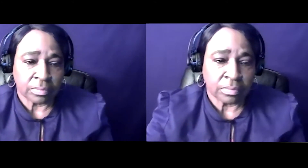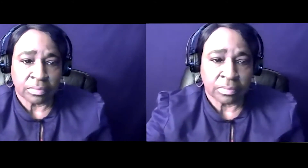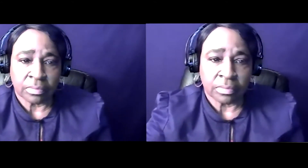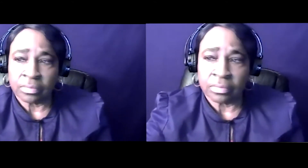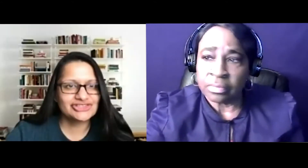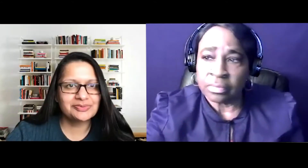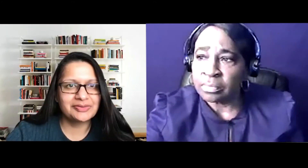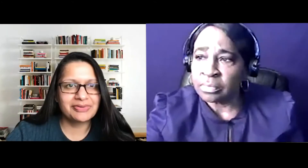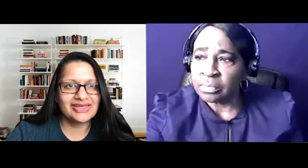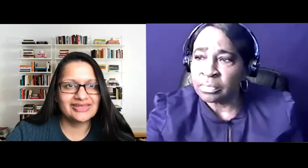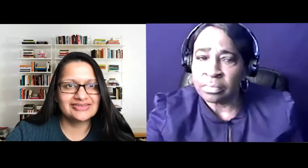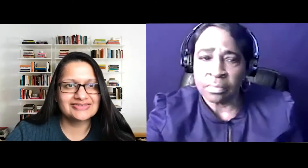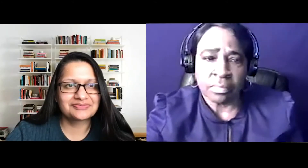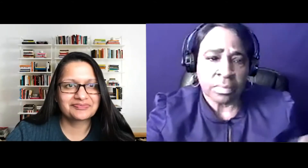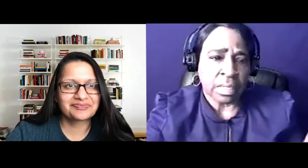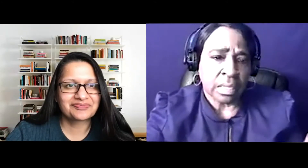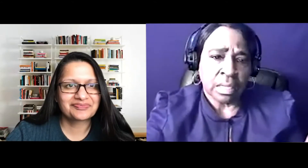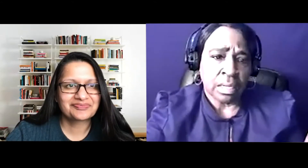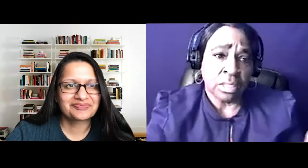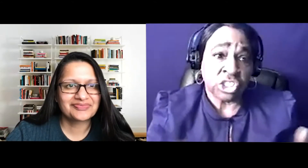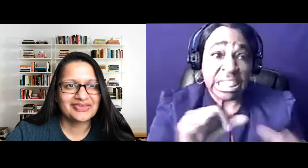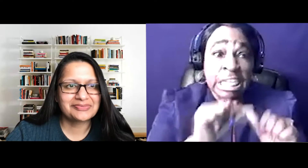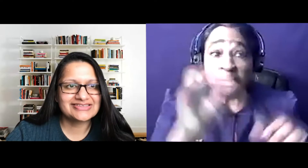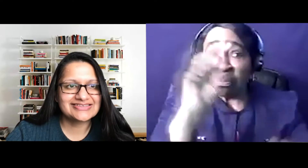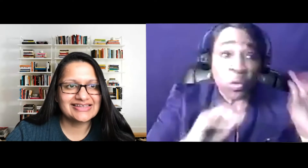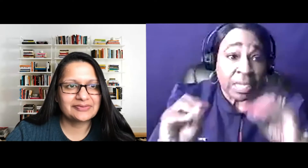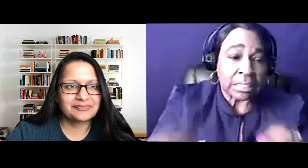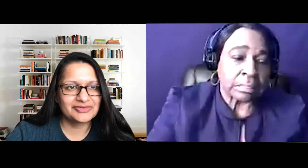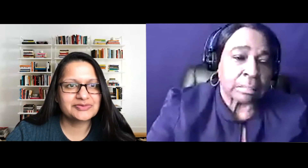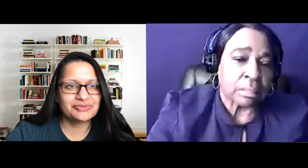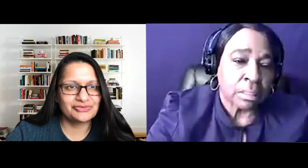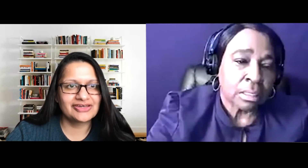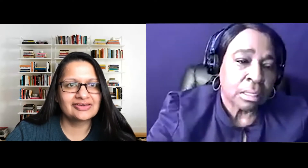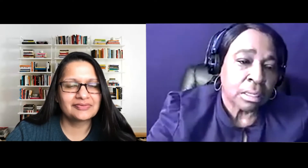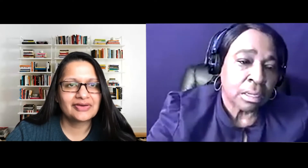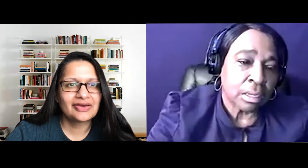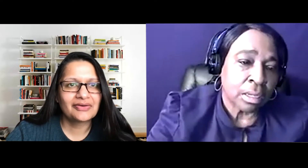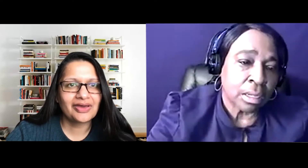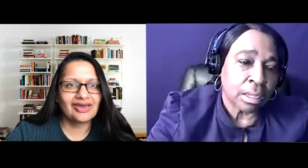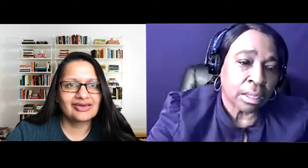Ramona Gupta (she/her/hers): She should be pinned. She keeps me moving? Okay.